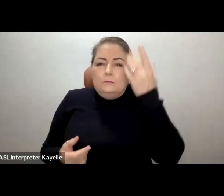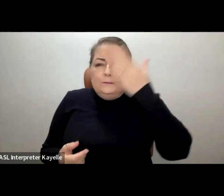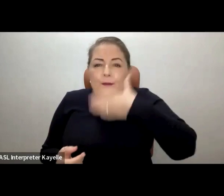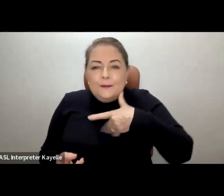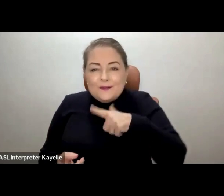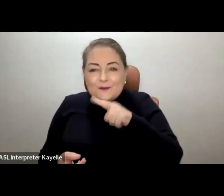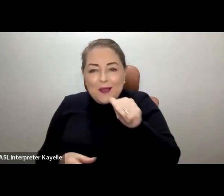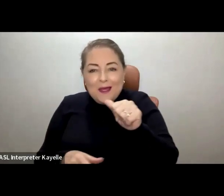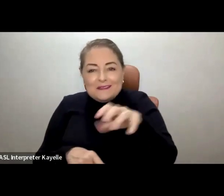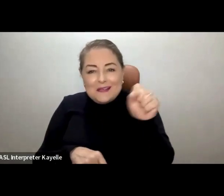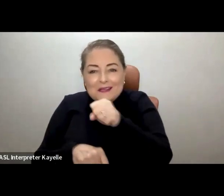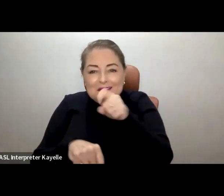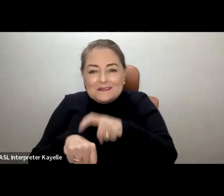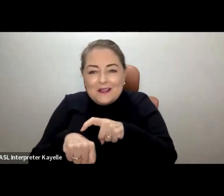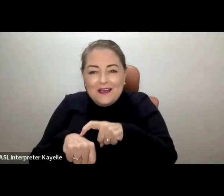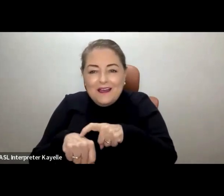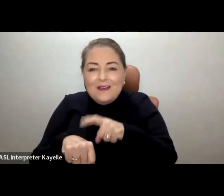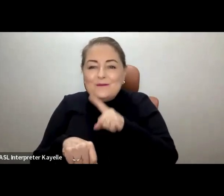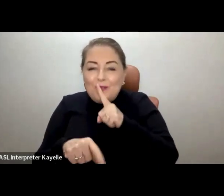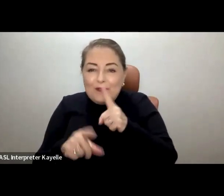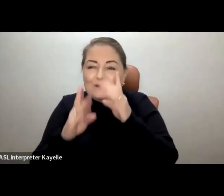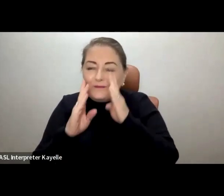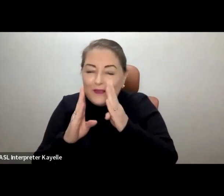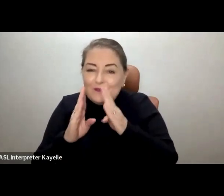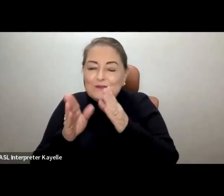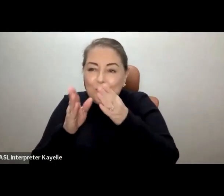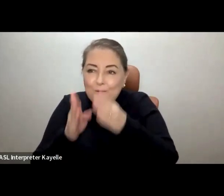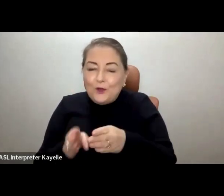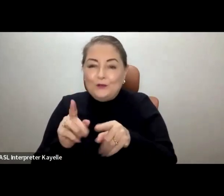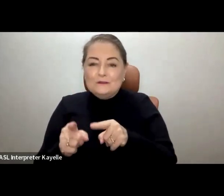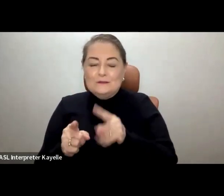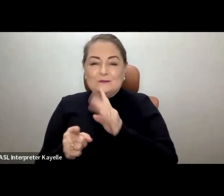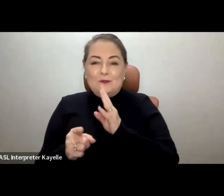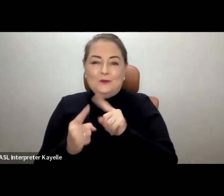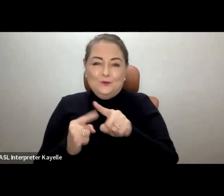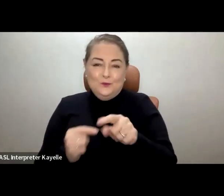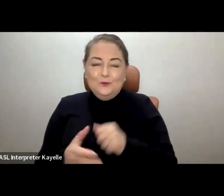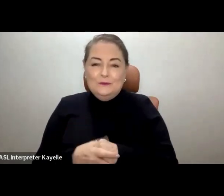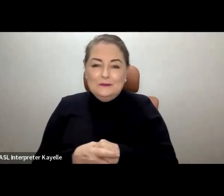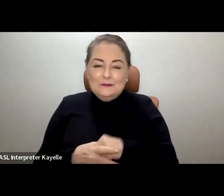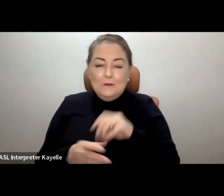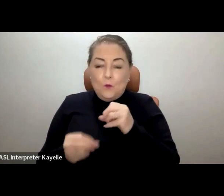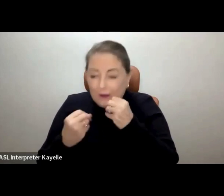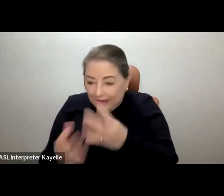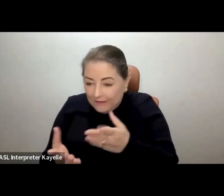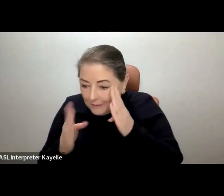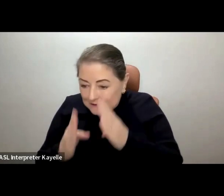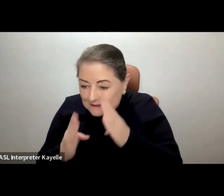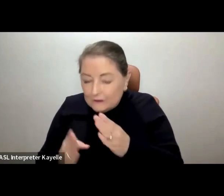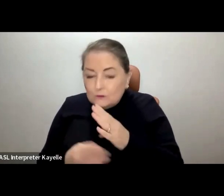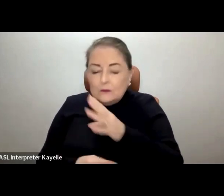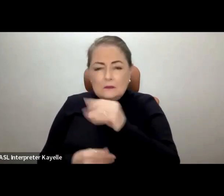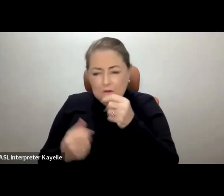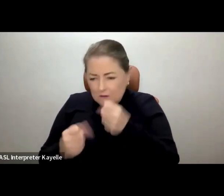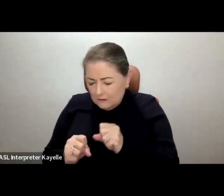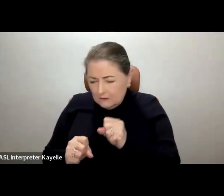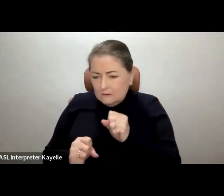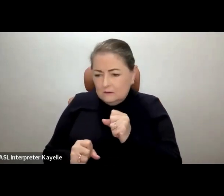actually hear pay attention to the person, and to give them the attention that they need. And to try to help them in the best way